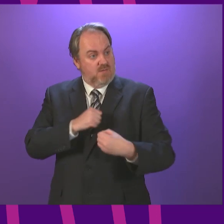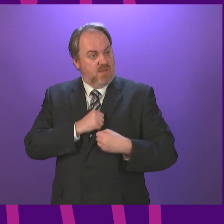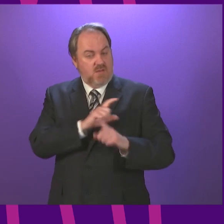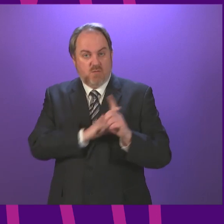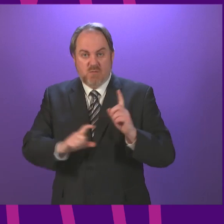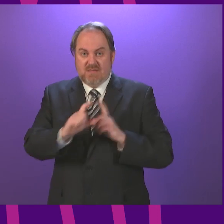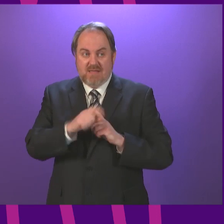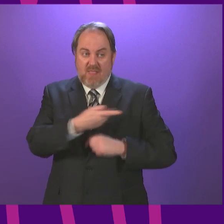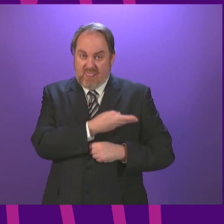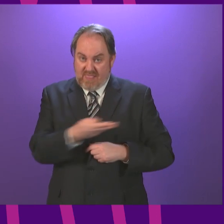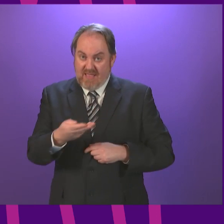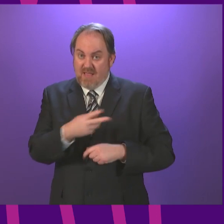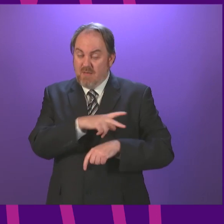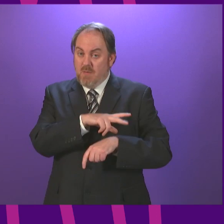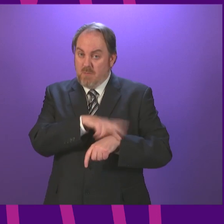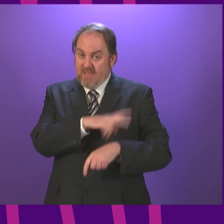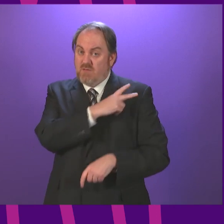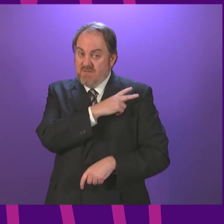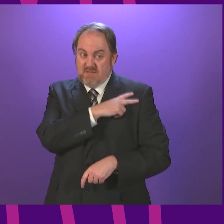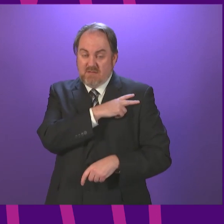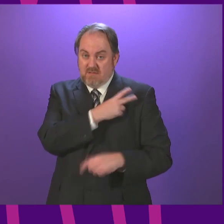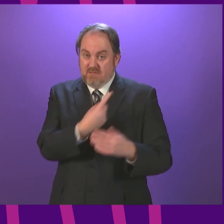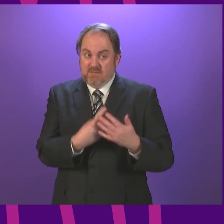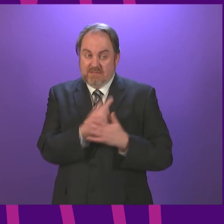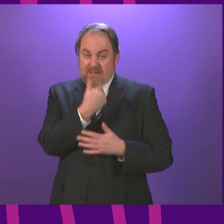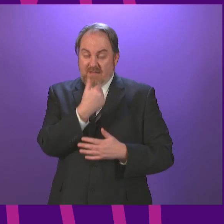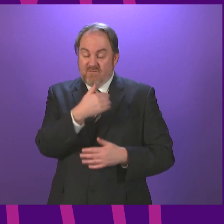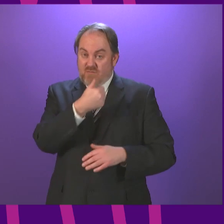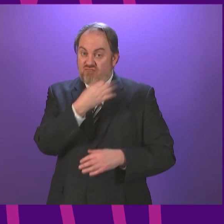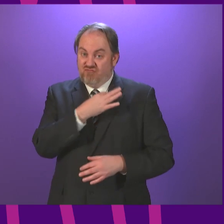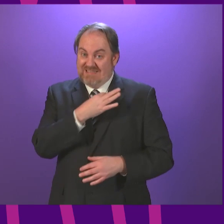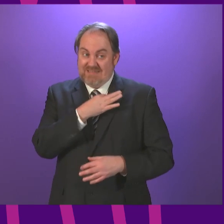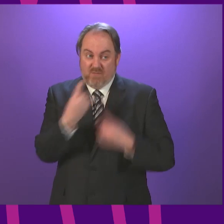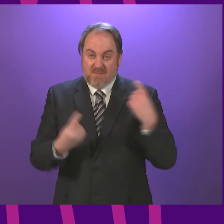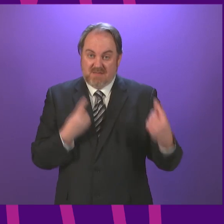have been at risk. Of course, they have been on the front line throughout the pandemic, helping